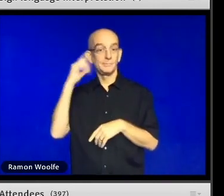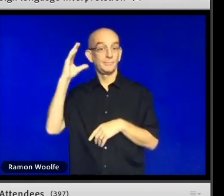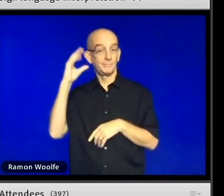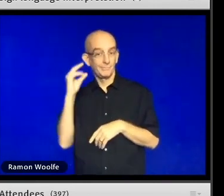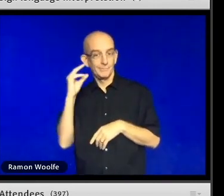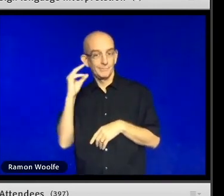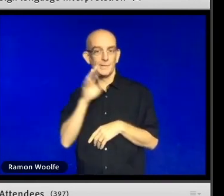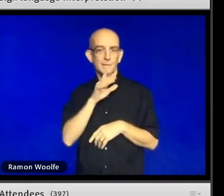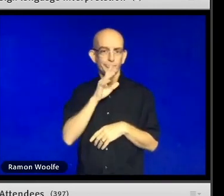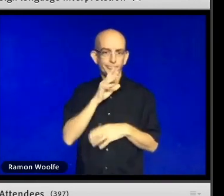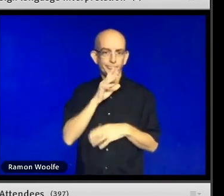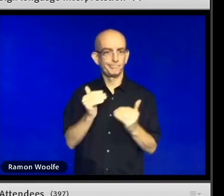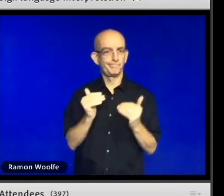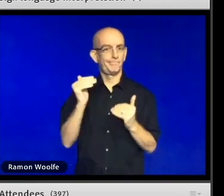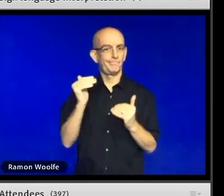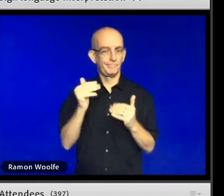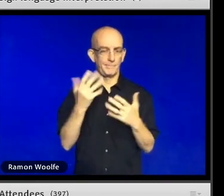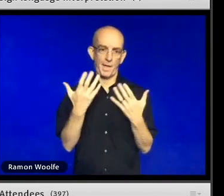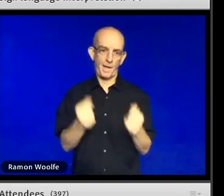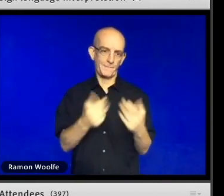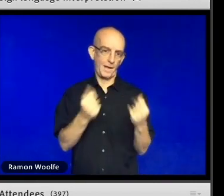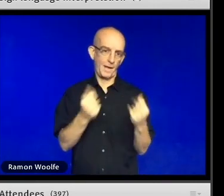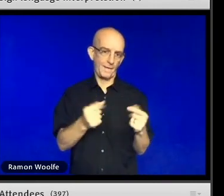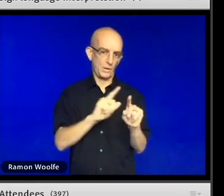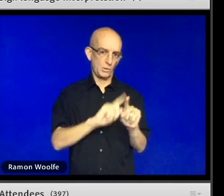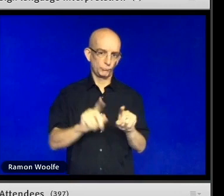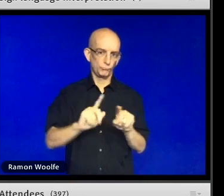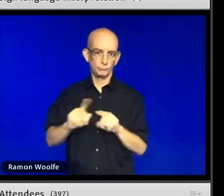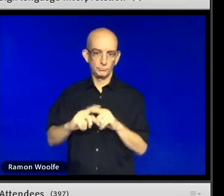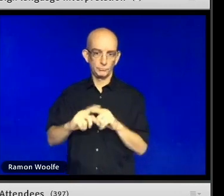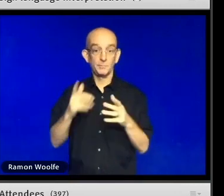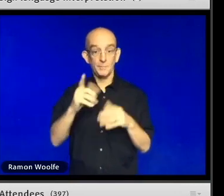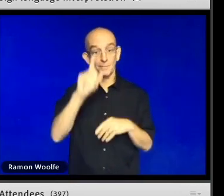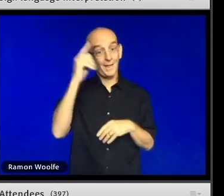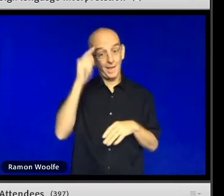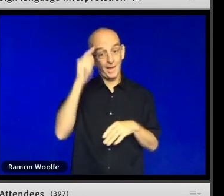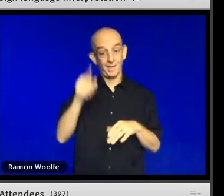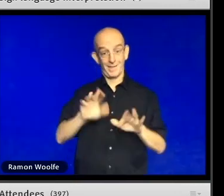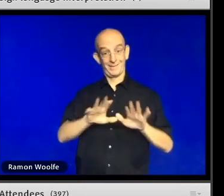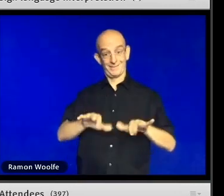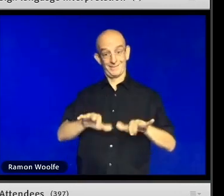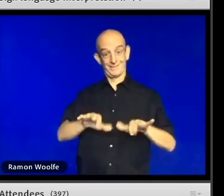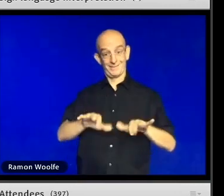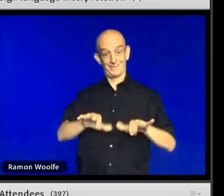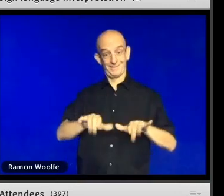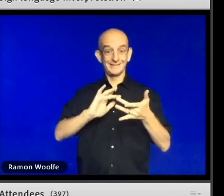have what's up, there's always communication through the telephone to check what are their